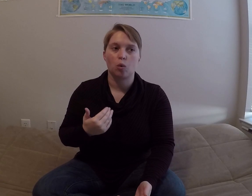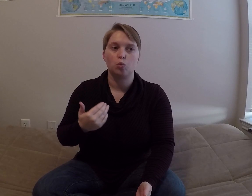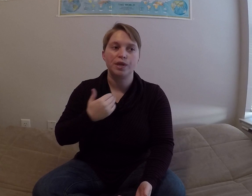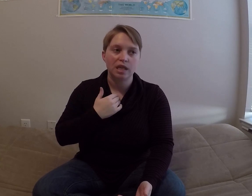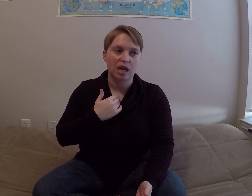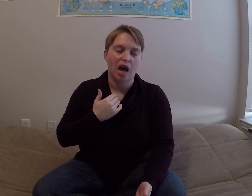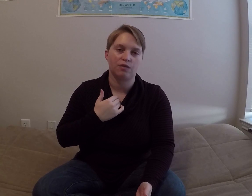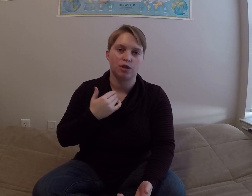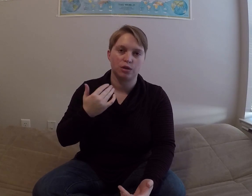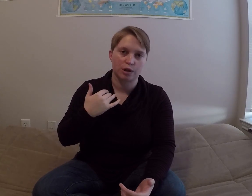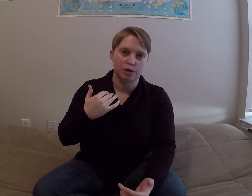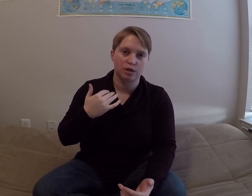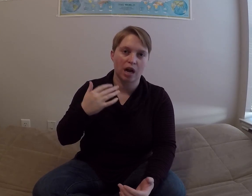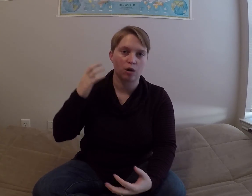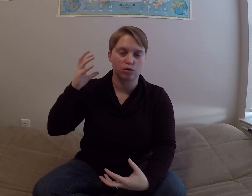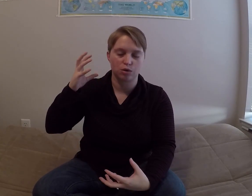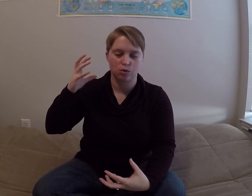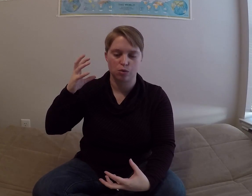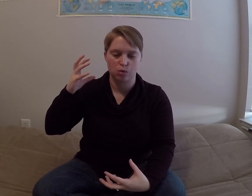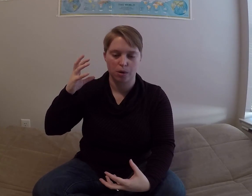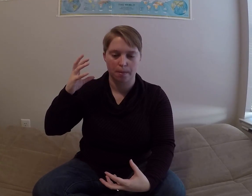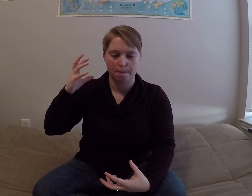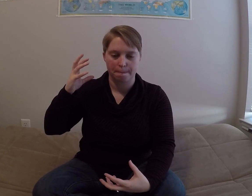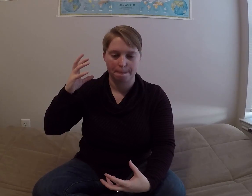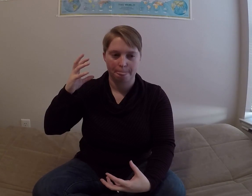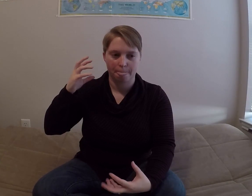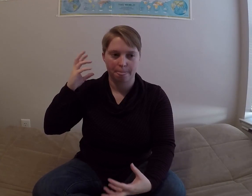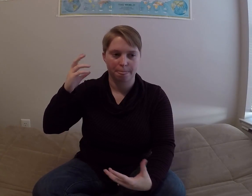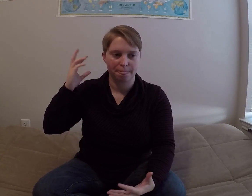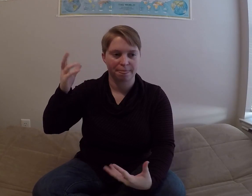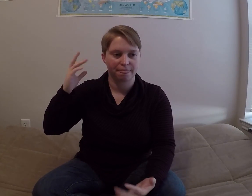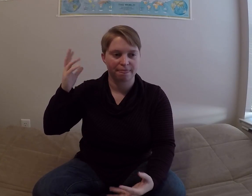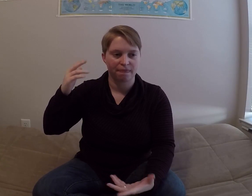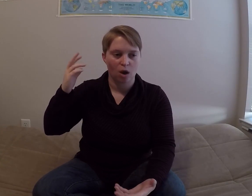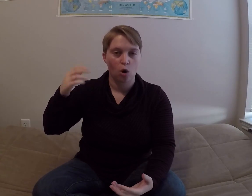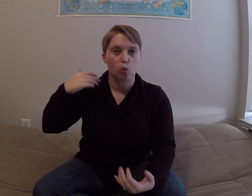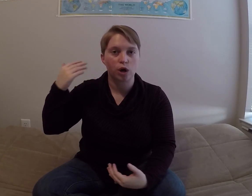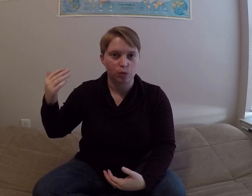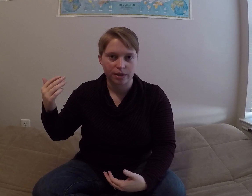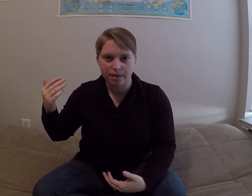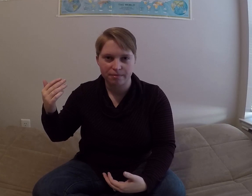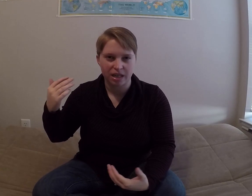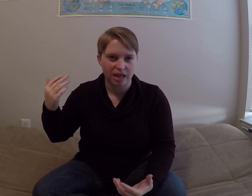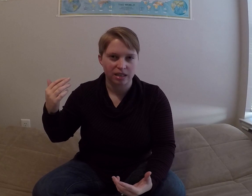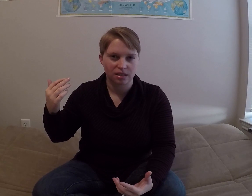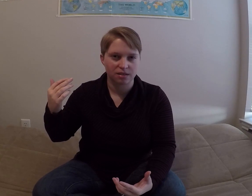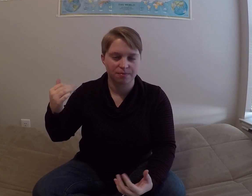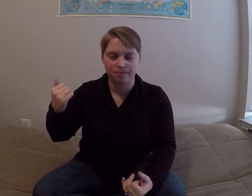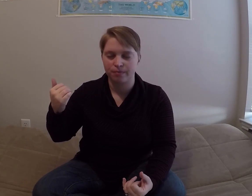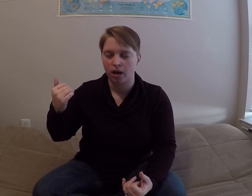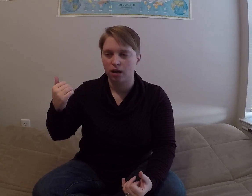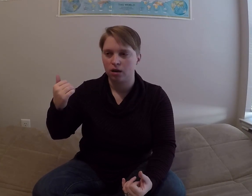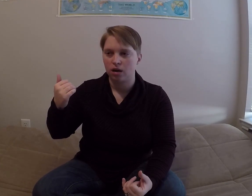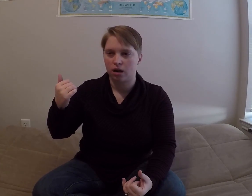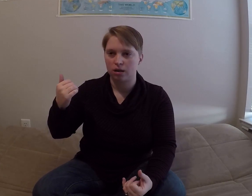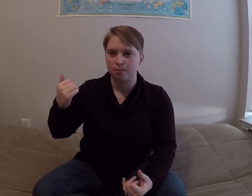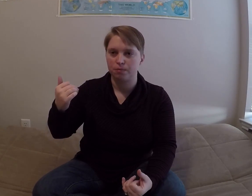So we have to learn how to work with it, I guess.